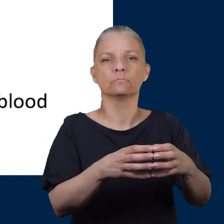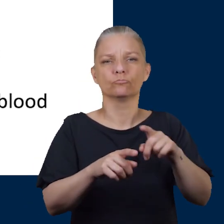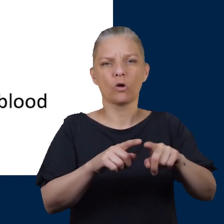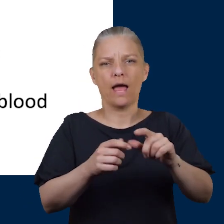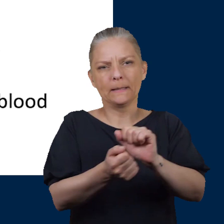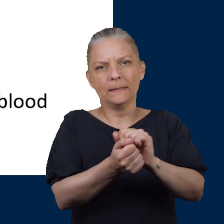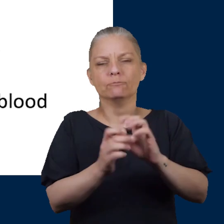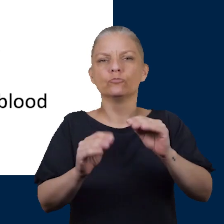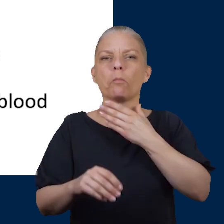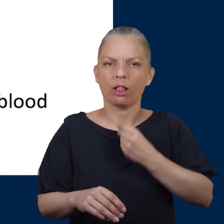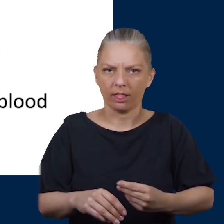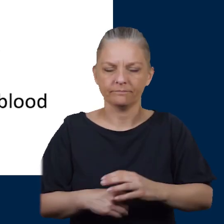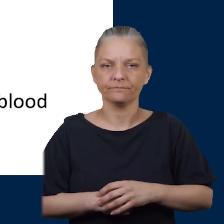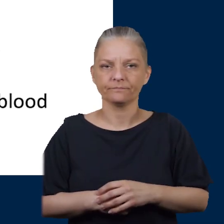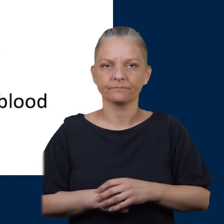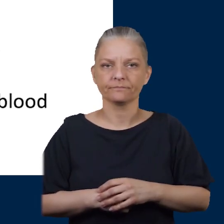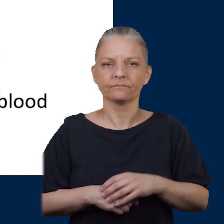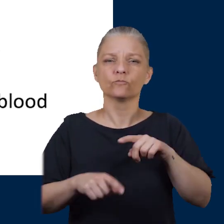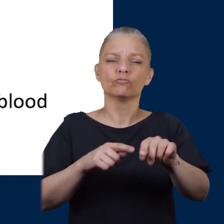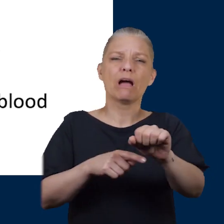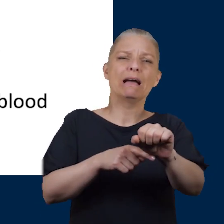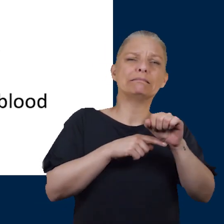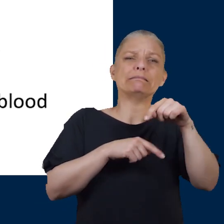Try not to exceed 14 units of alcohol over a week